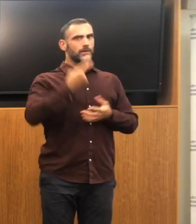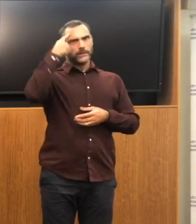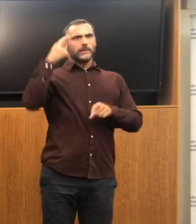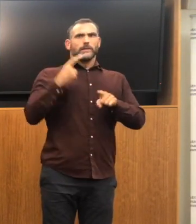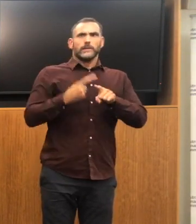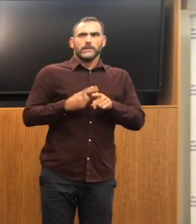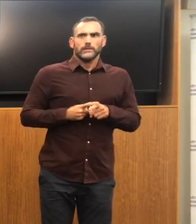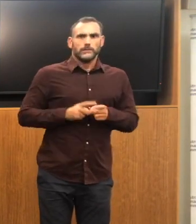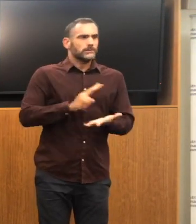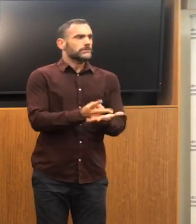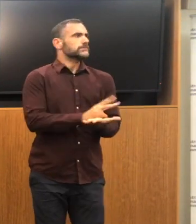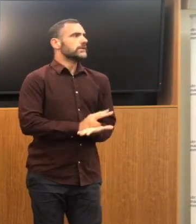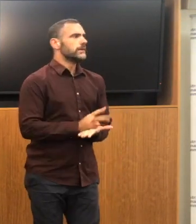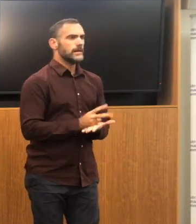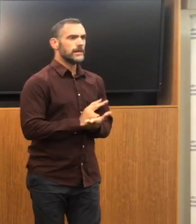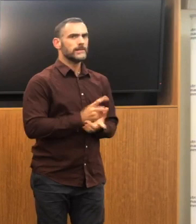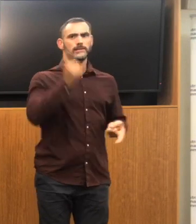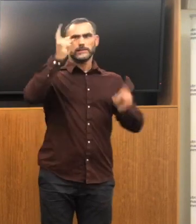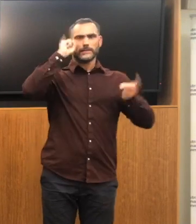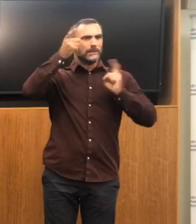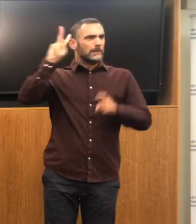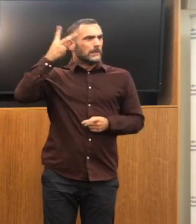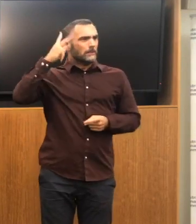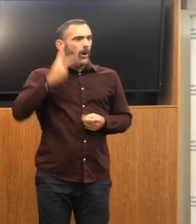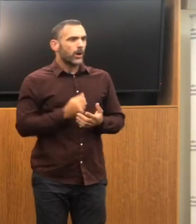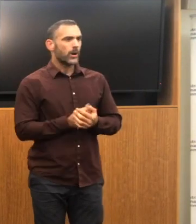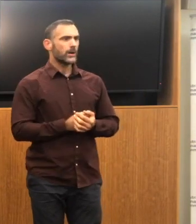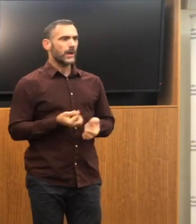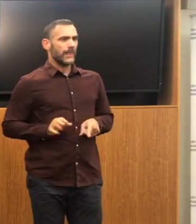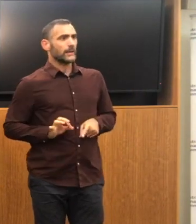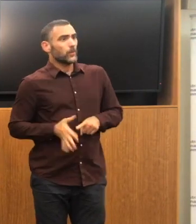She started wetting the bed again even though she had been